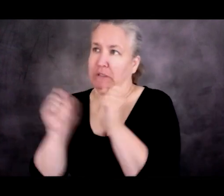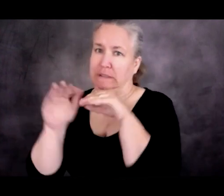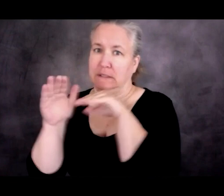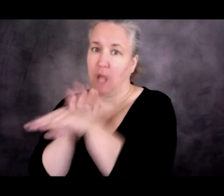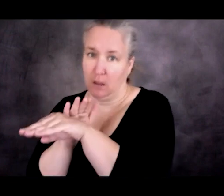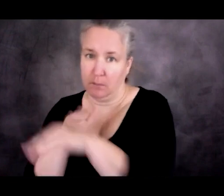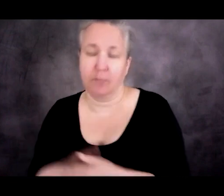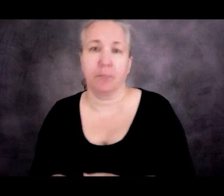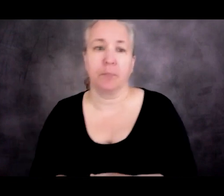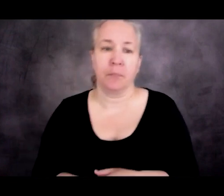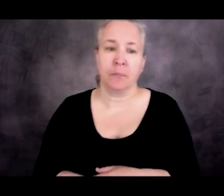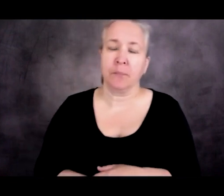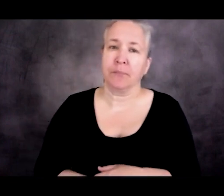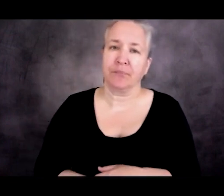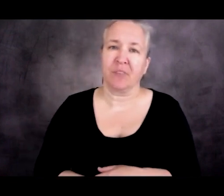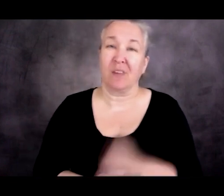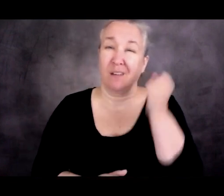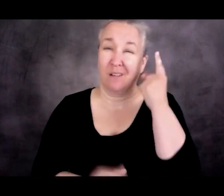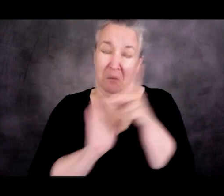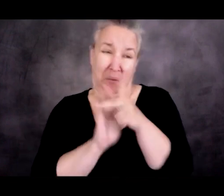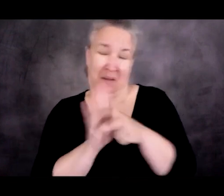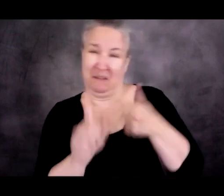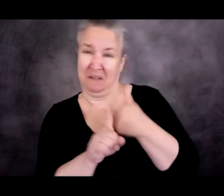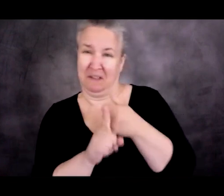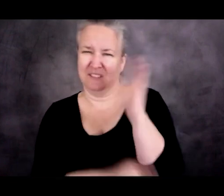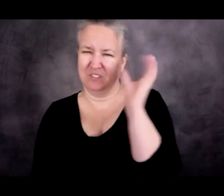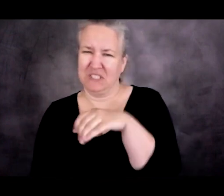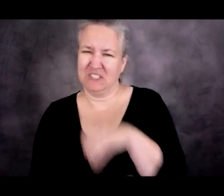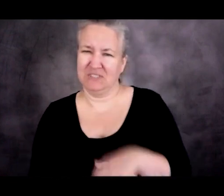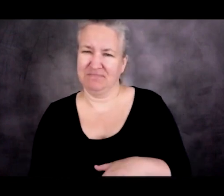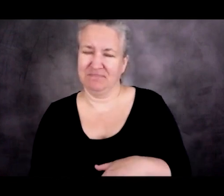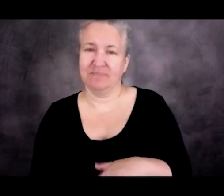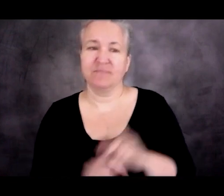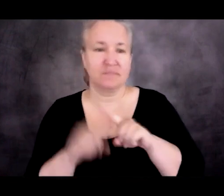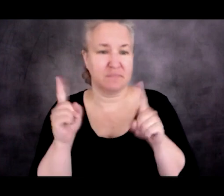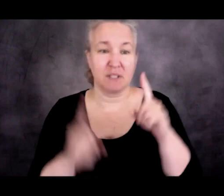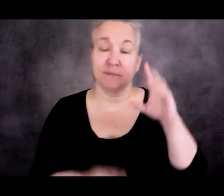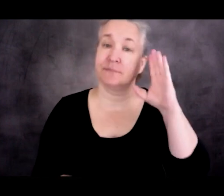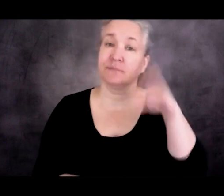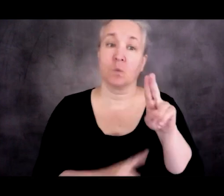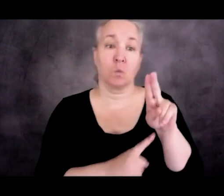It's a strange policy. But the US began this policy of trying